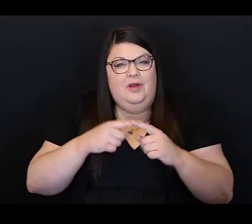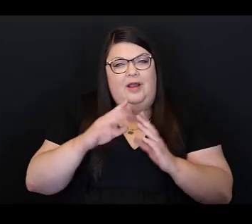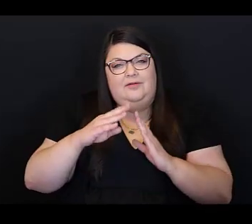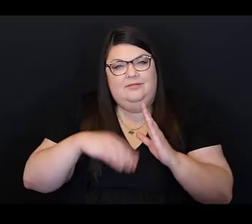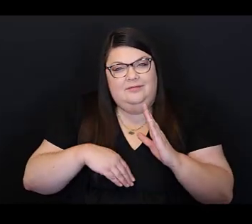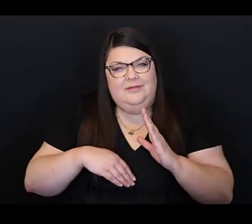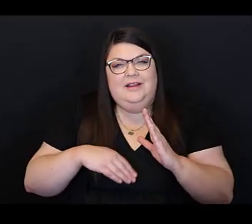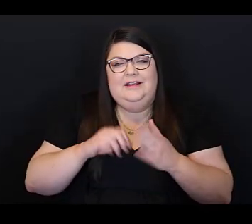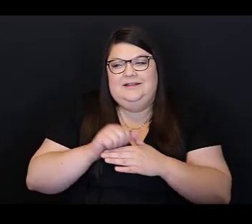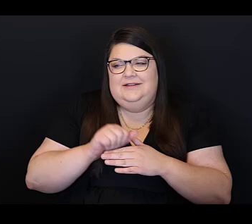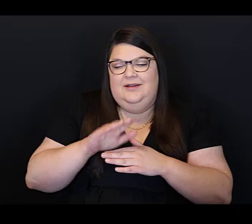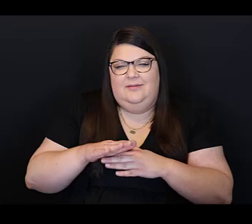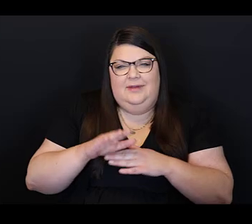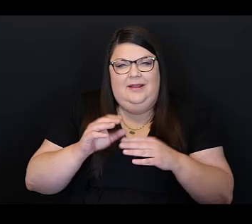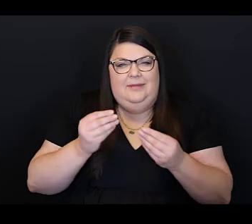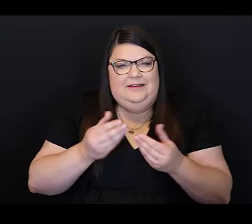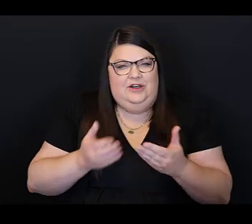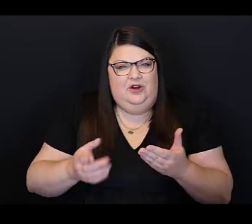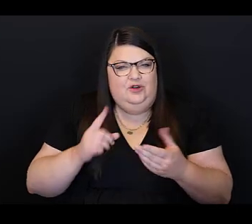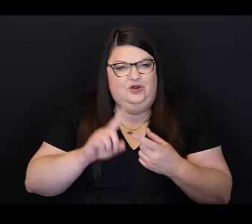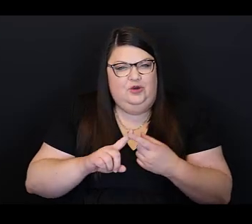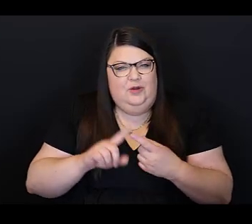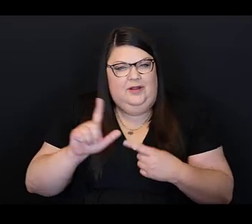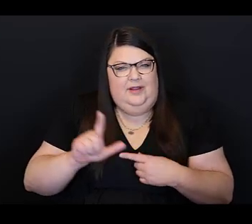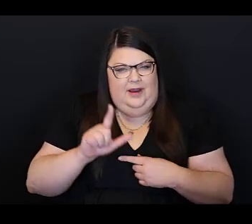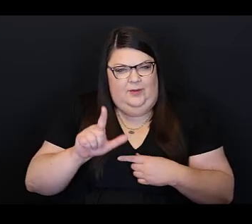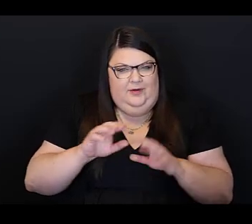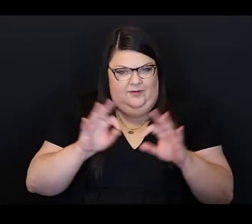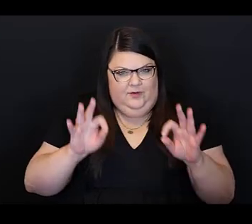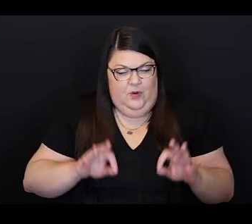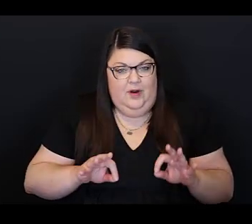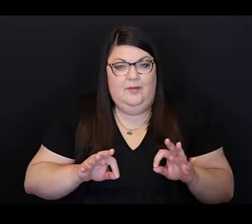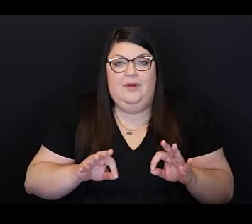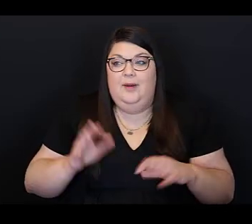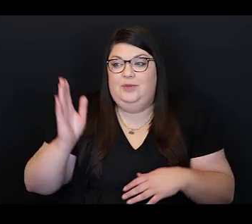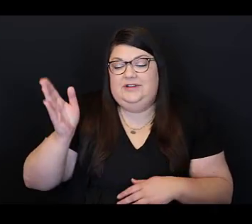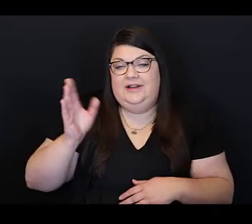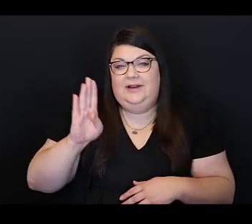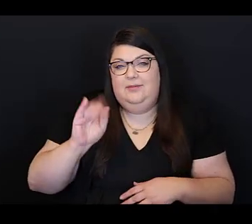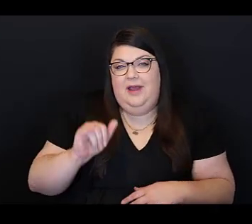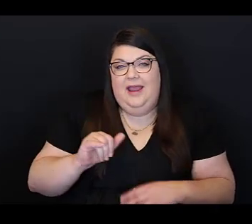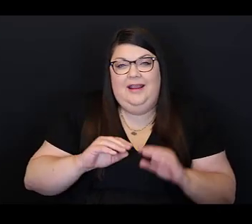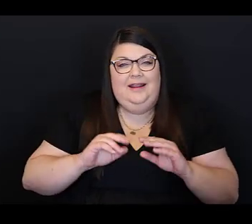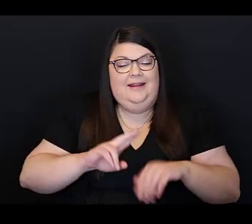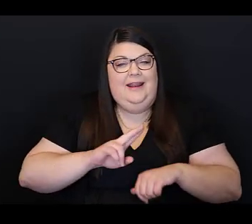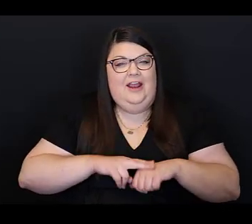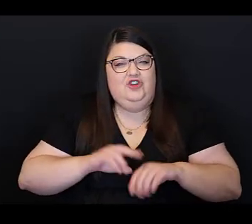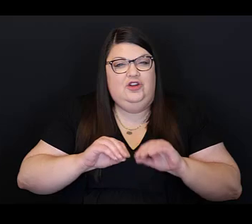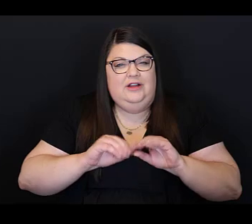Complete the Submit Materials to the NCRTM Library Form presented by the National Clearinghouse of